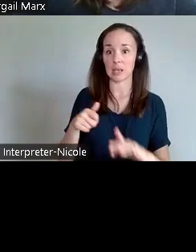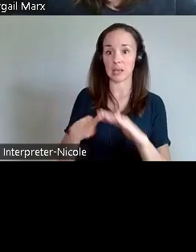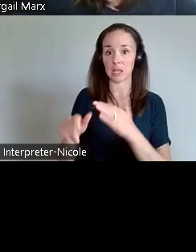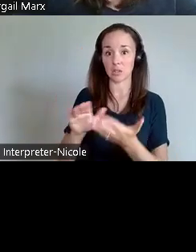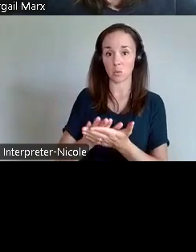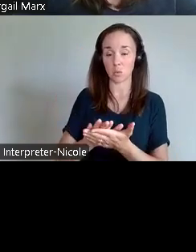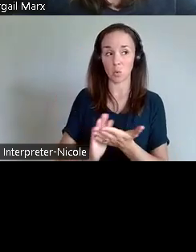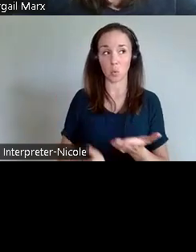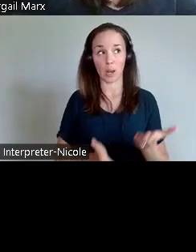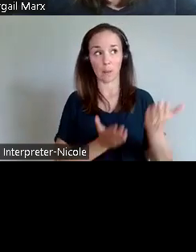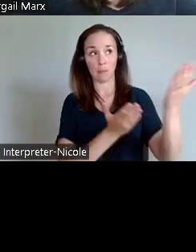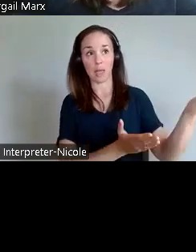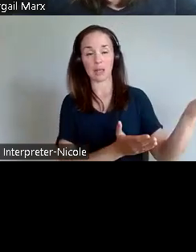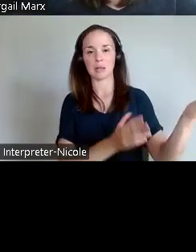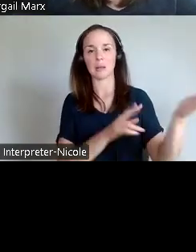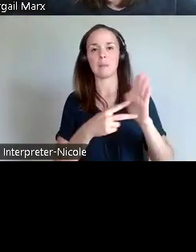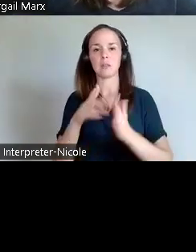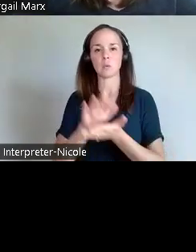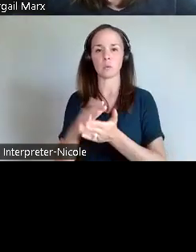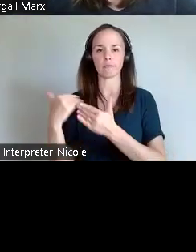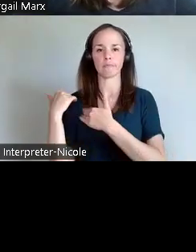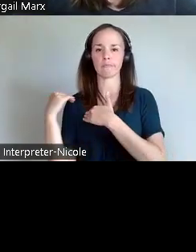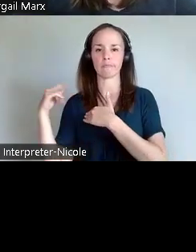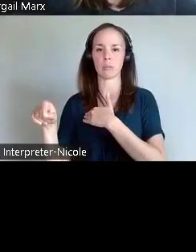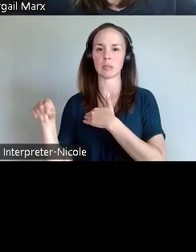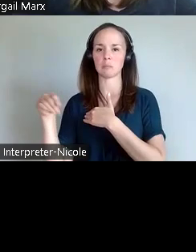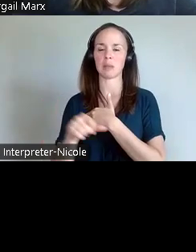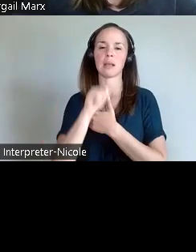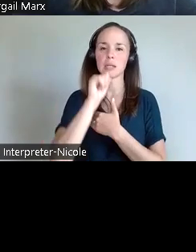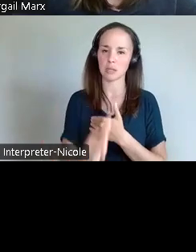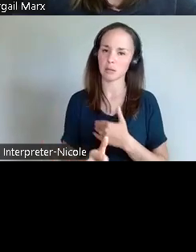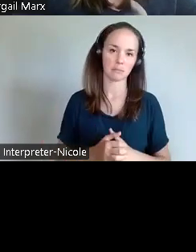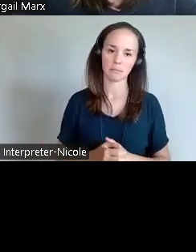recommendation doesn't necessarily mean the school is on the hook to pay for it.